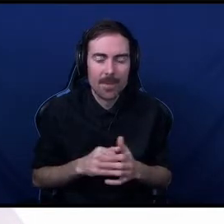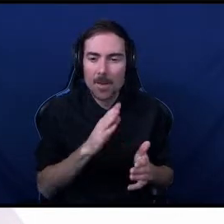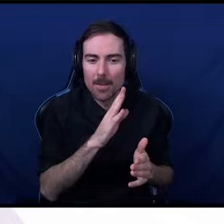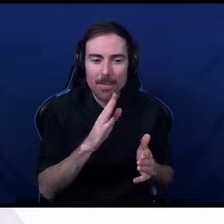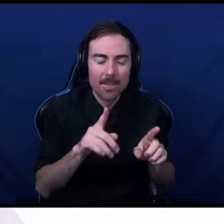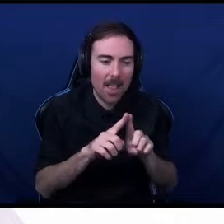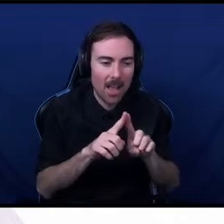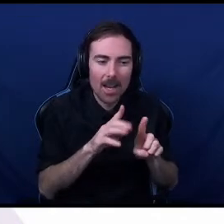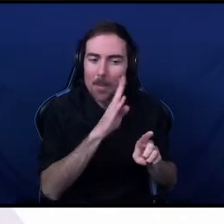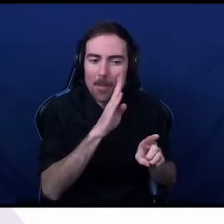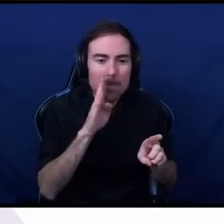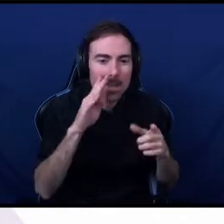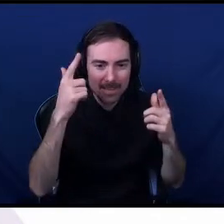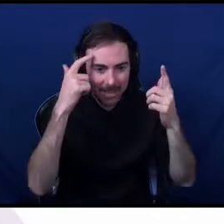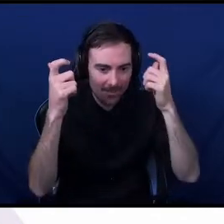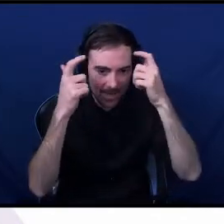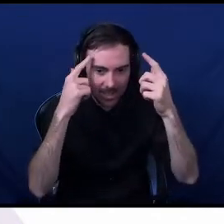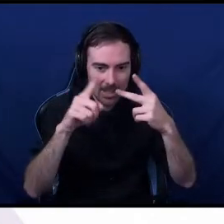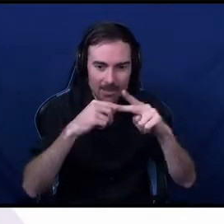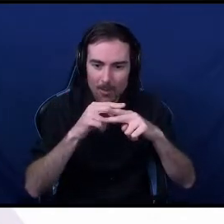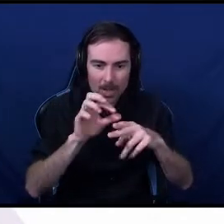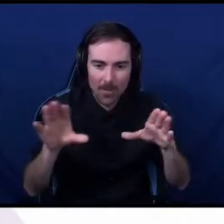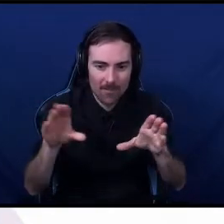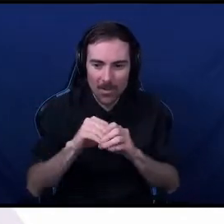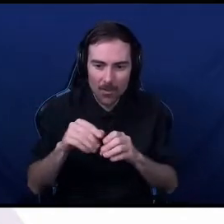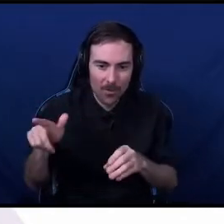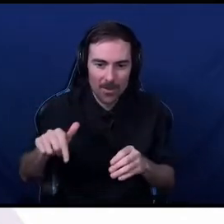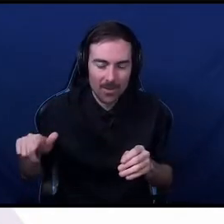you know, I was going to just mentioned, like, when we talk